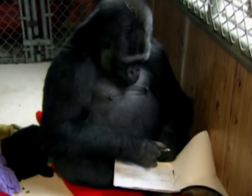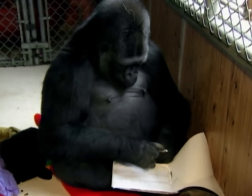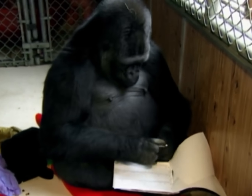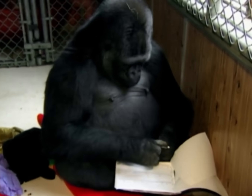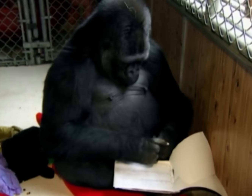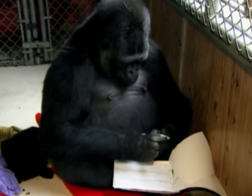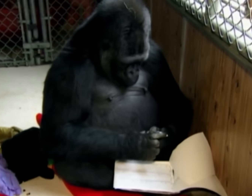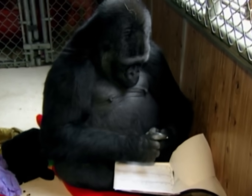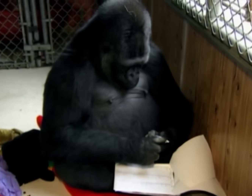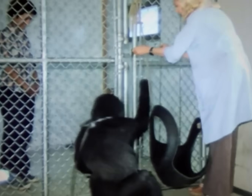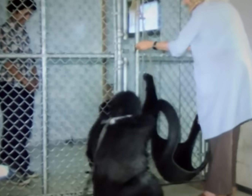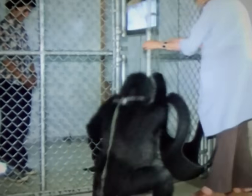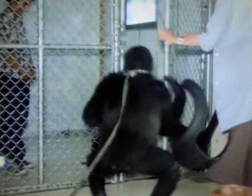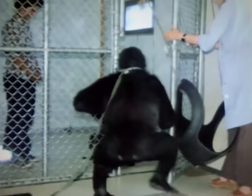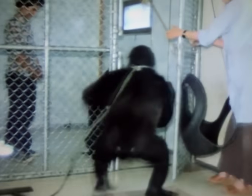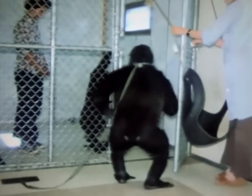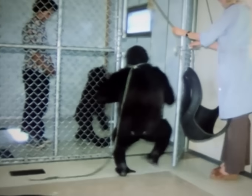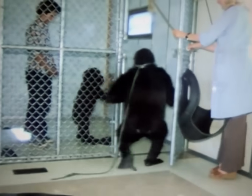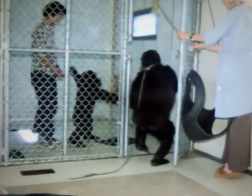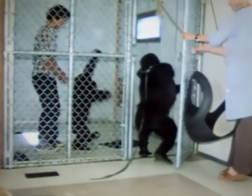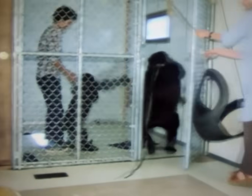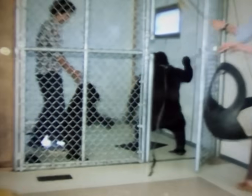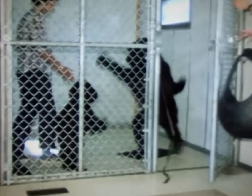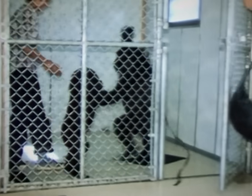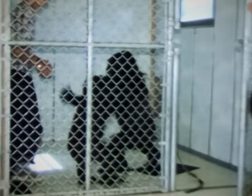foundation's care. Like Michael, who was brought in to get Koko pregnant,